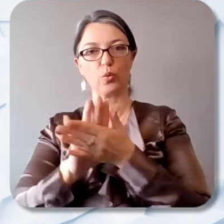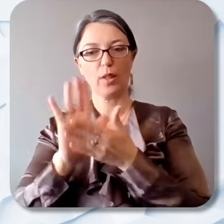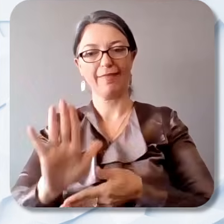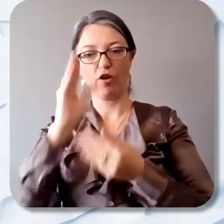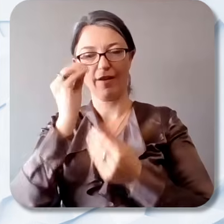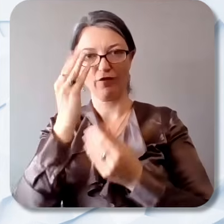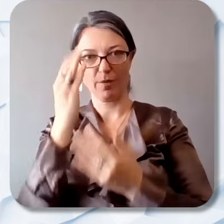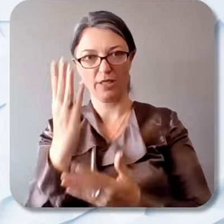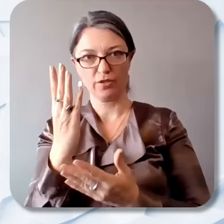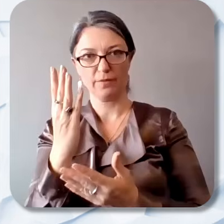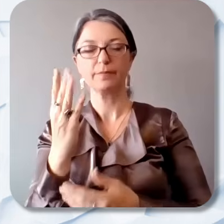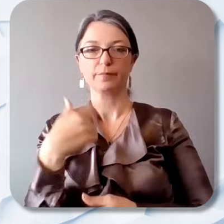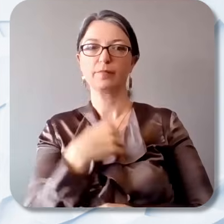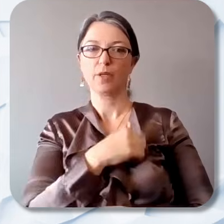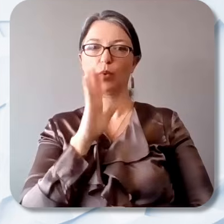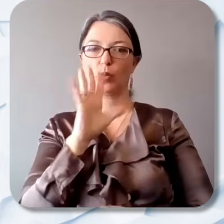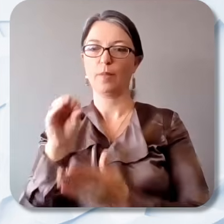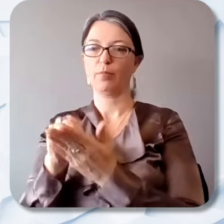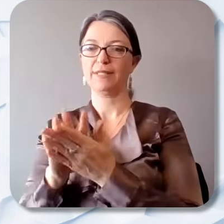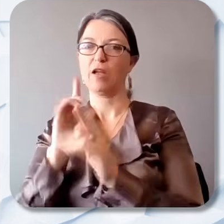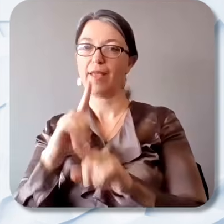so we will definitely put those in the Q and A. We've gotten a lot of those.